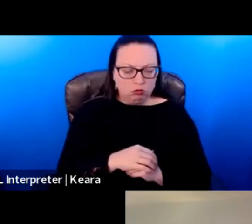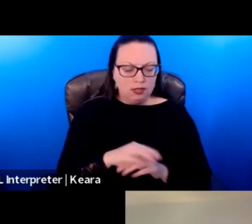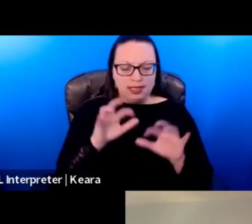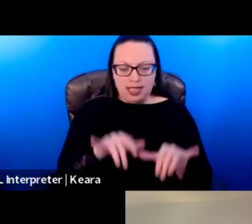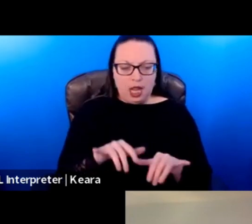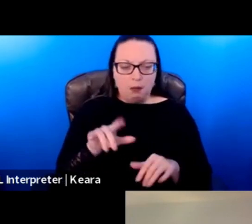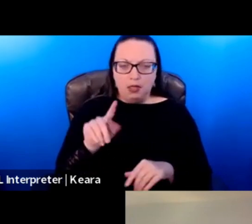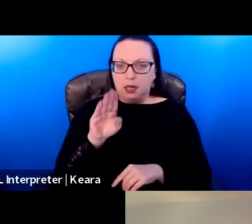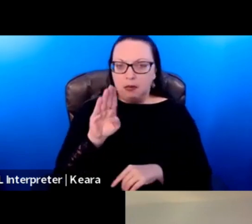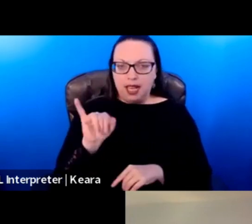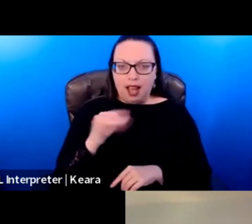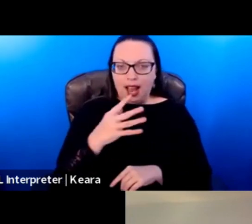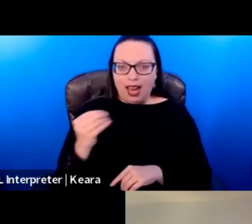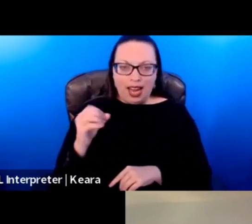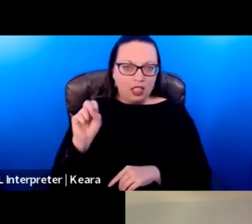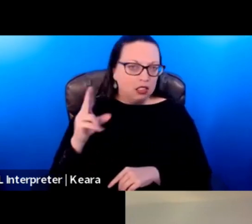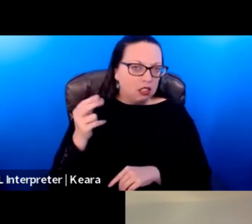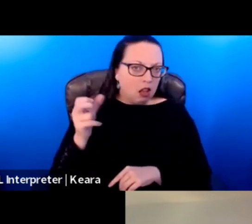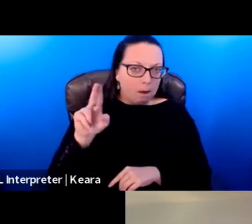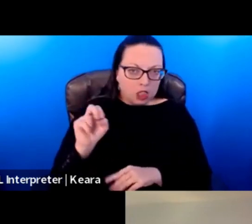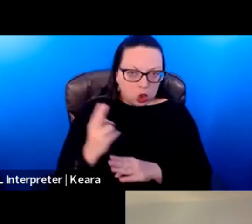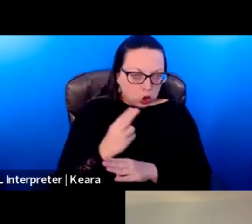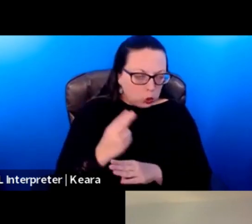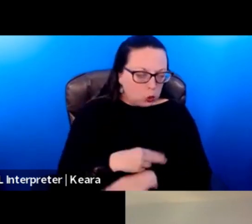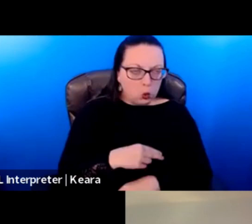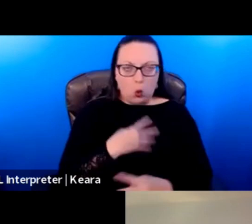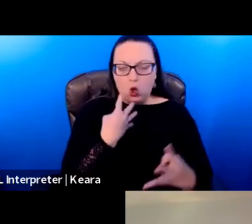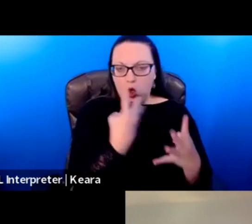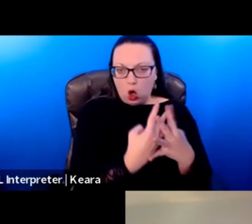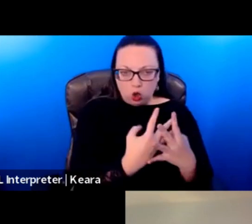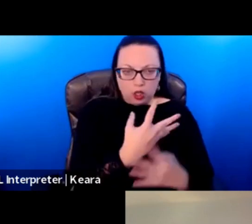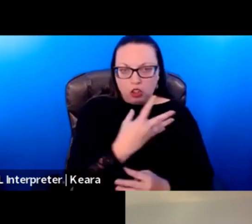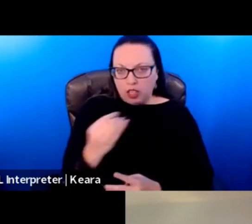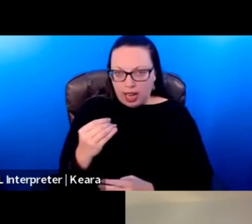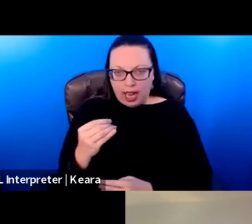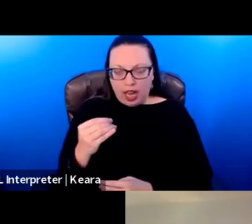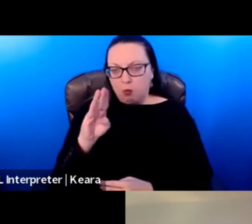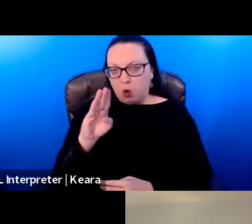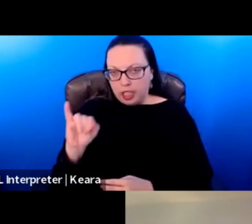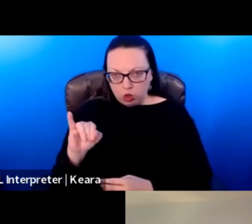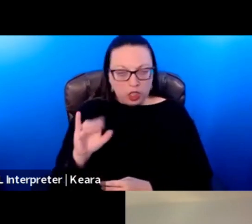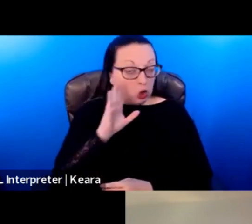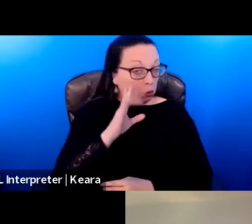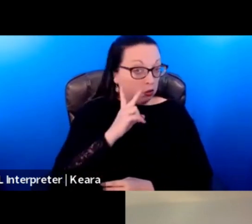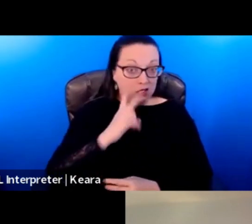abuse, or incarceration and brain injury, you're gonna get a ton of things back and out. You know, I know, Dr. Corrigan has